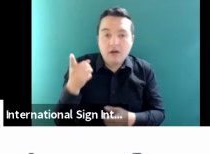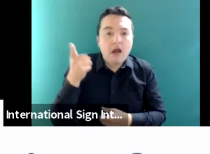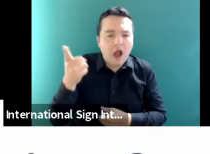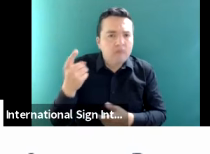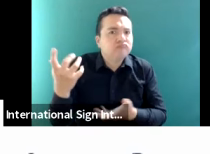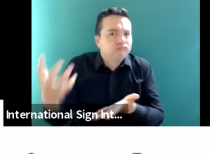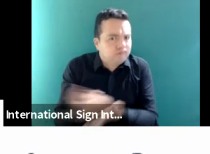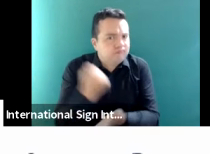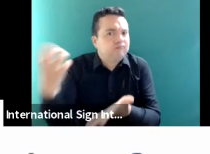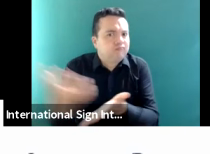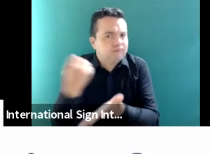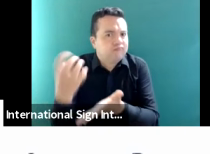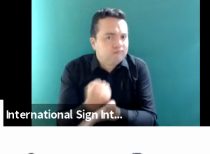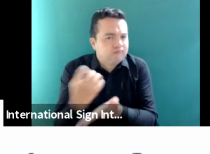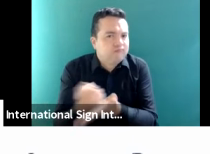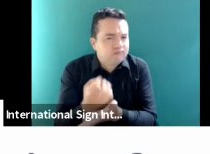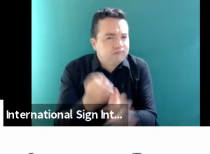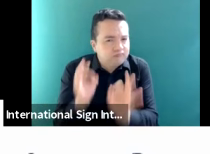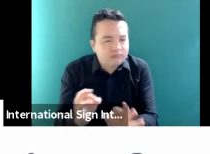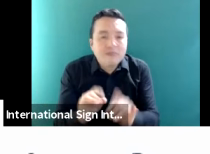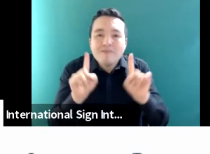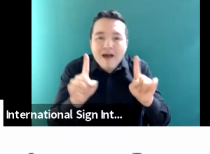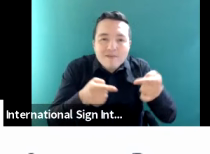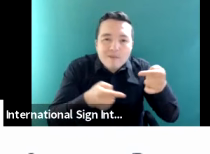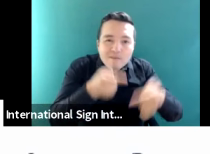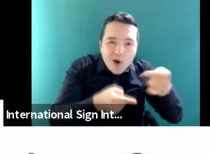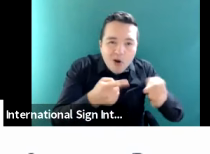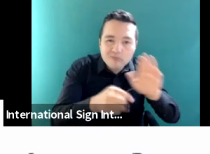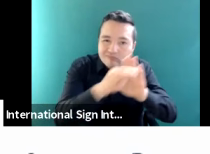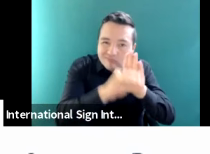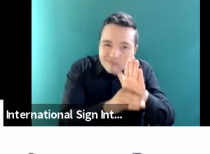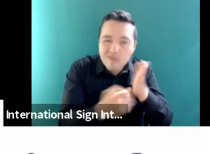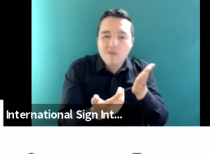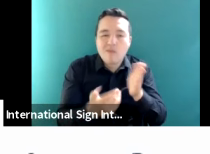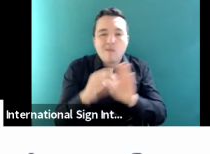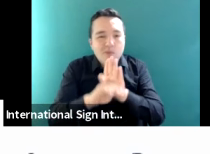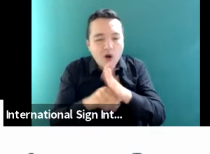Because for instance, the Middle East and North Africa, the region includes some of the best performance in the world like Qatar.